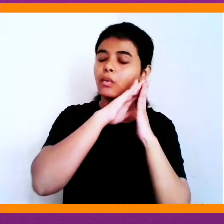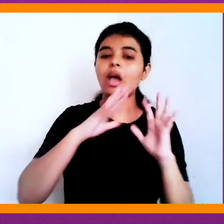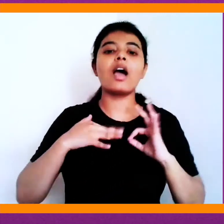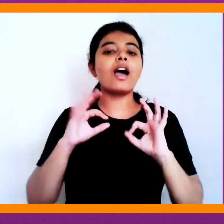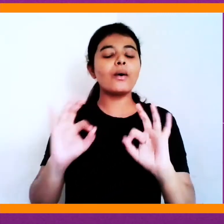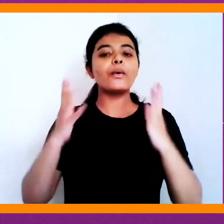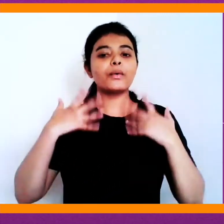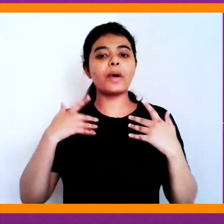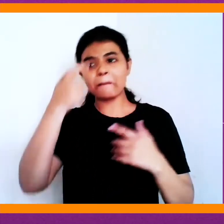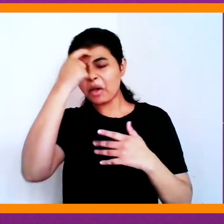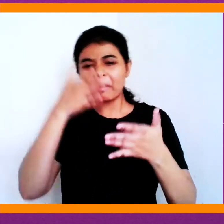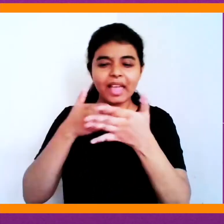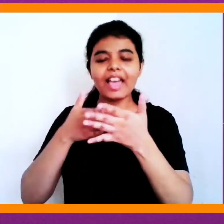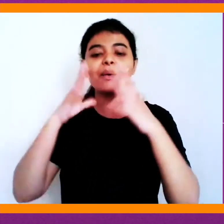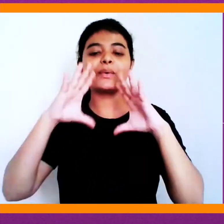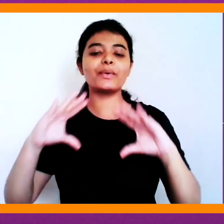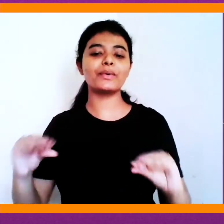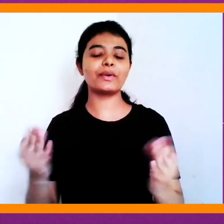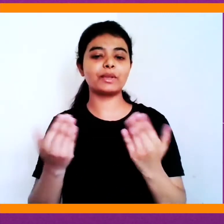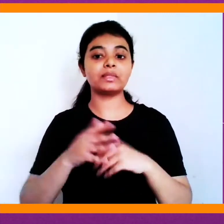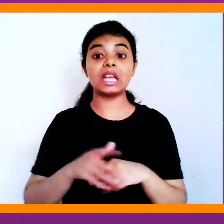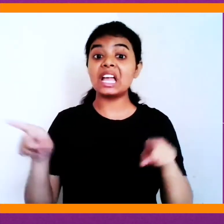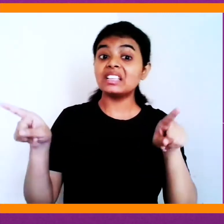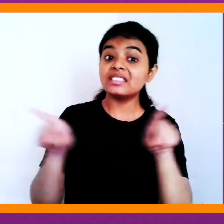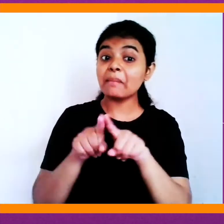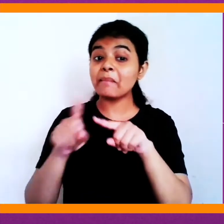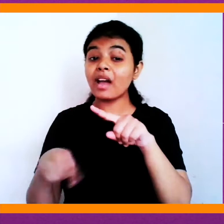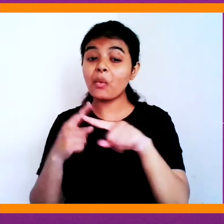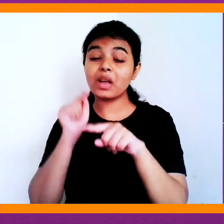the other issues is of course the chemicals in our food we have a lot of pesticides we have